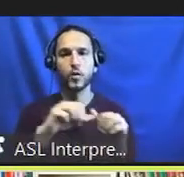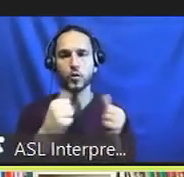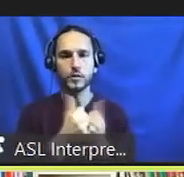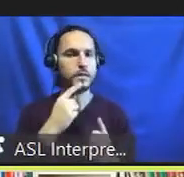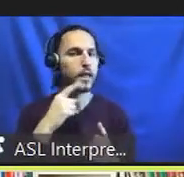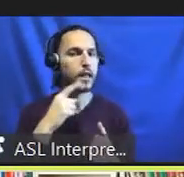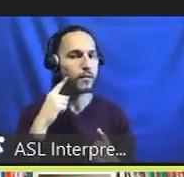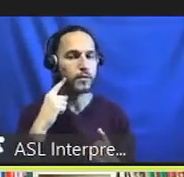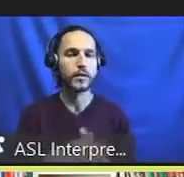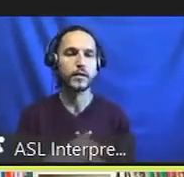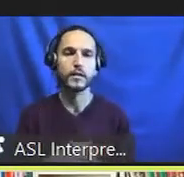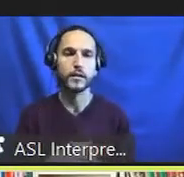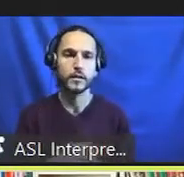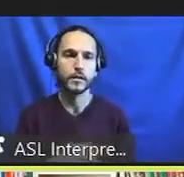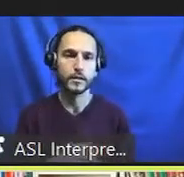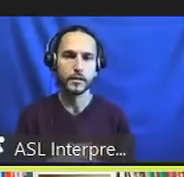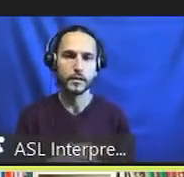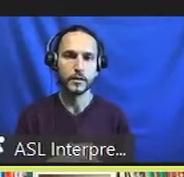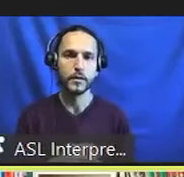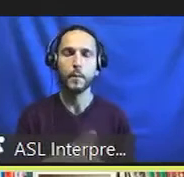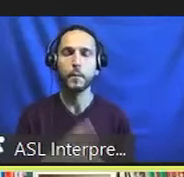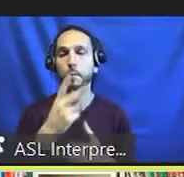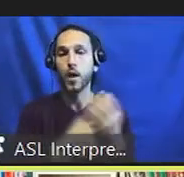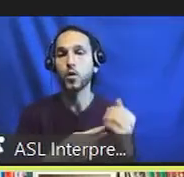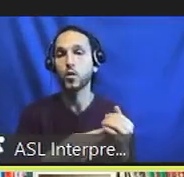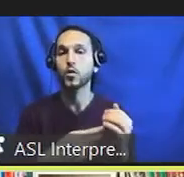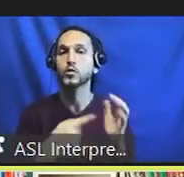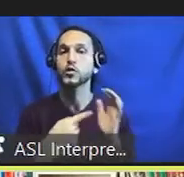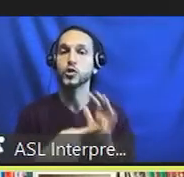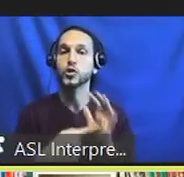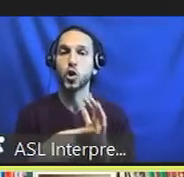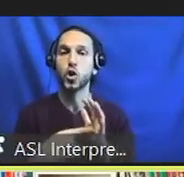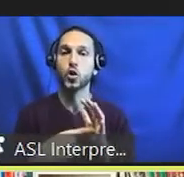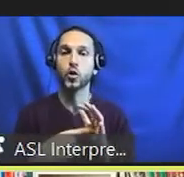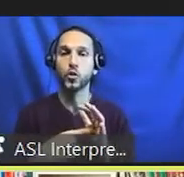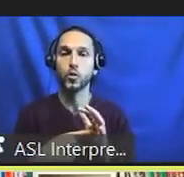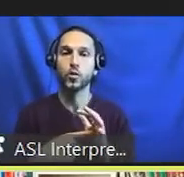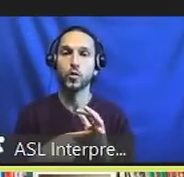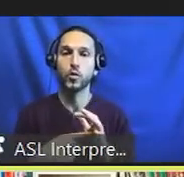of the Deaf, both settlements represent-- and this is a quote from the NAD--